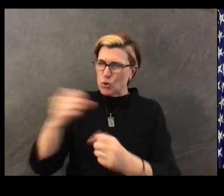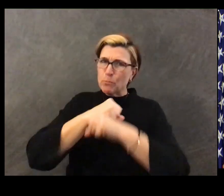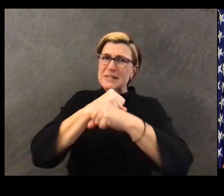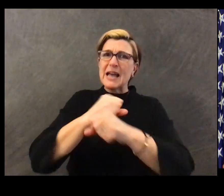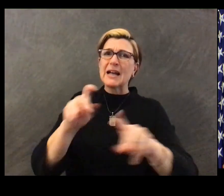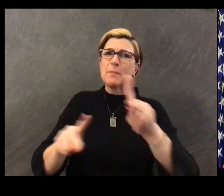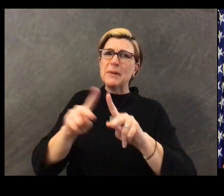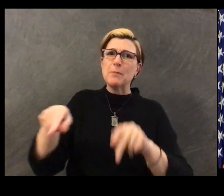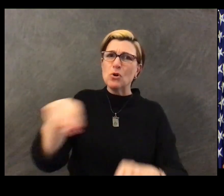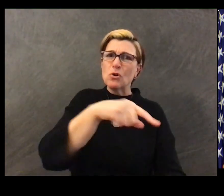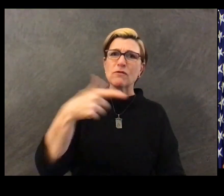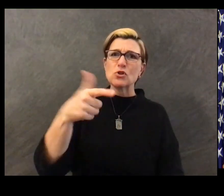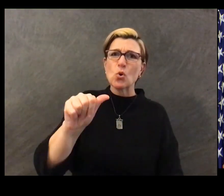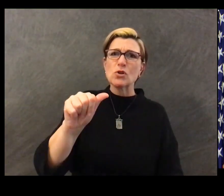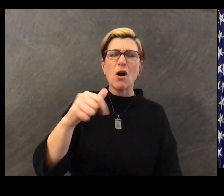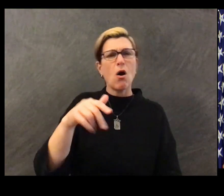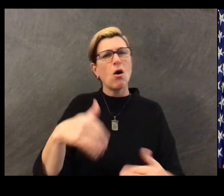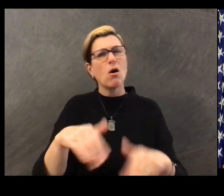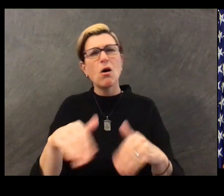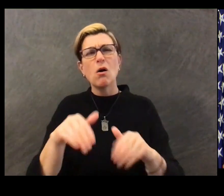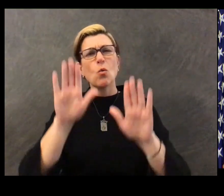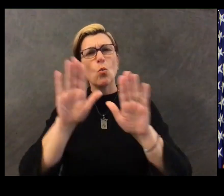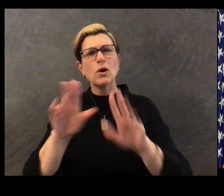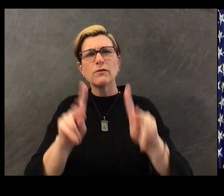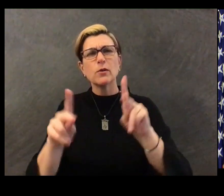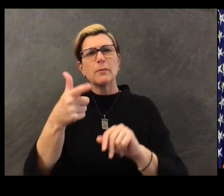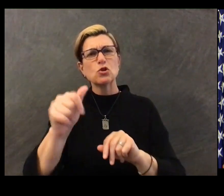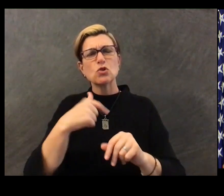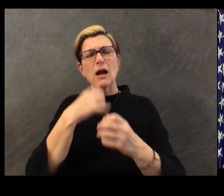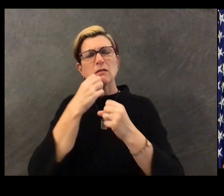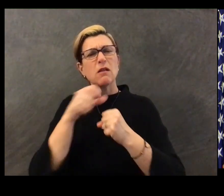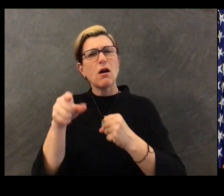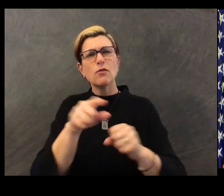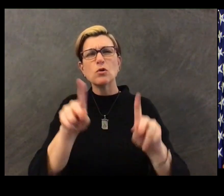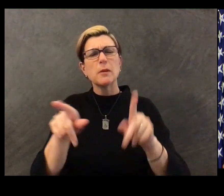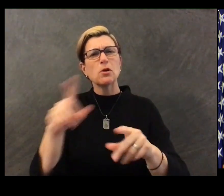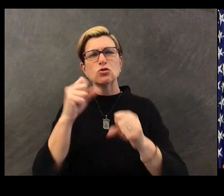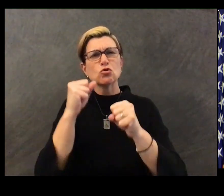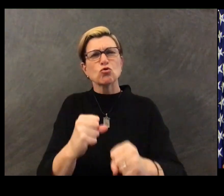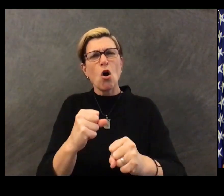they are great they've been strong resolute